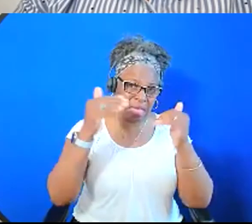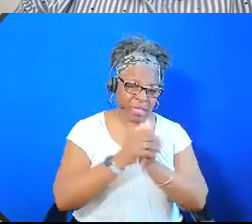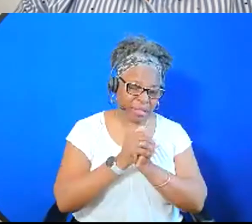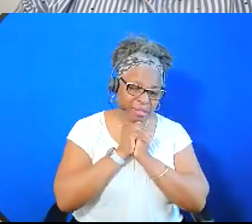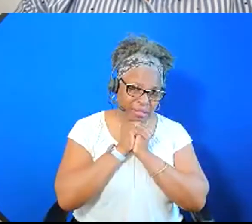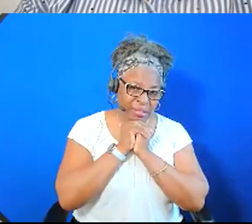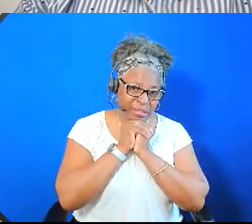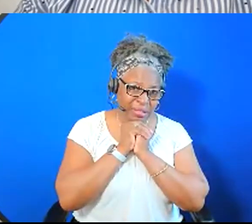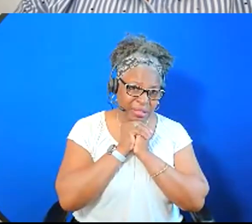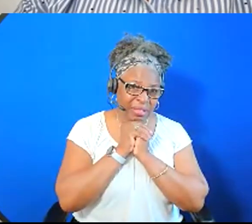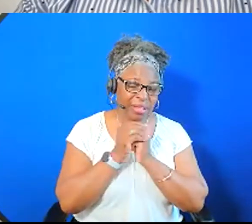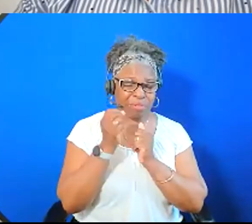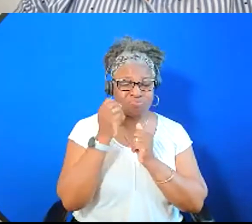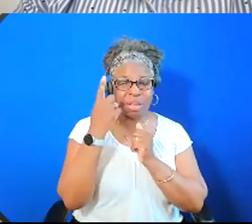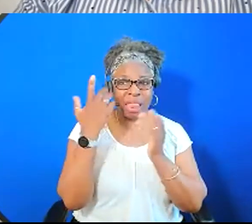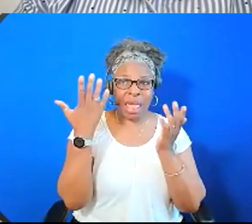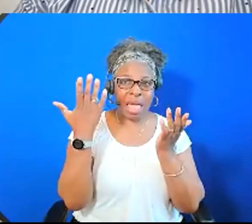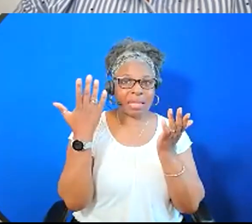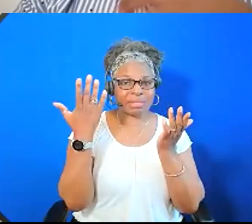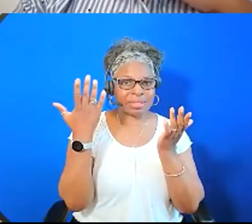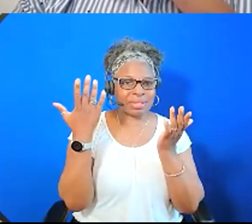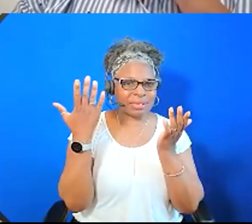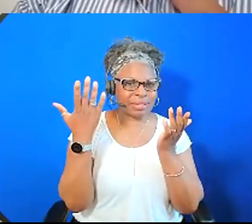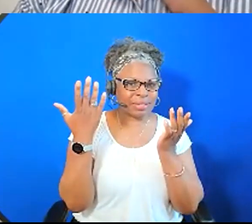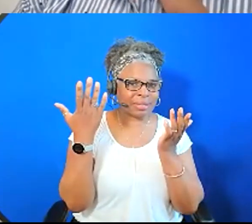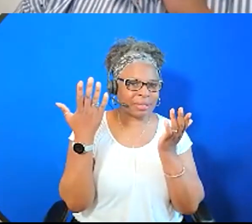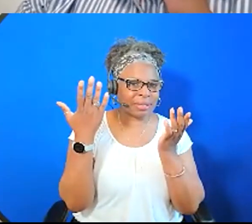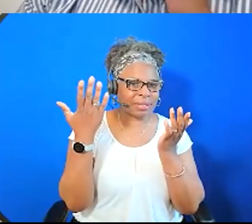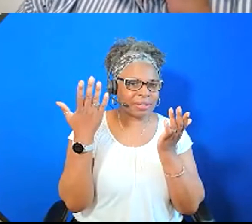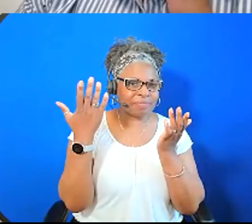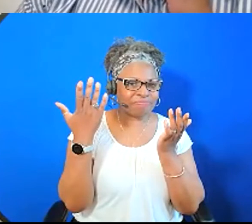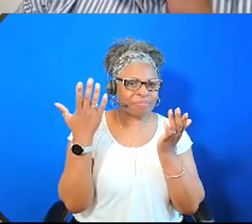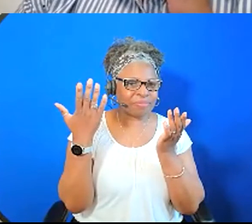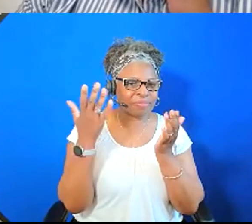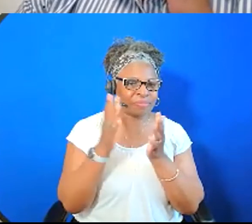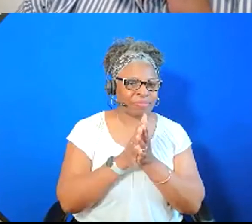whether I like it or not, that by and large, the larger sort of social